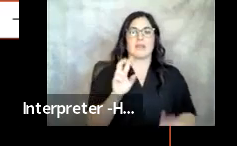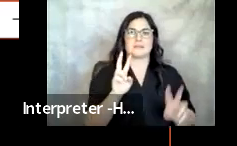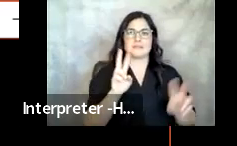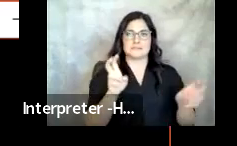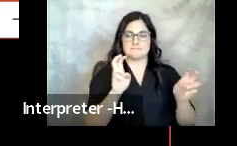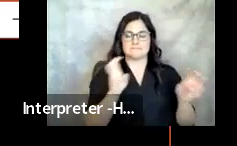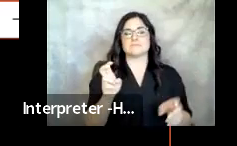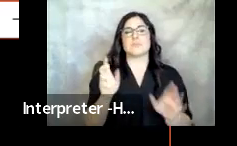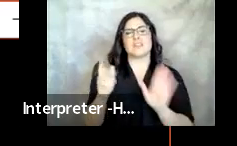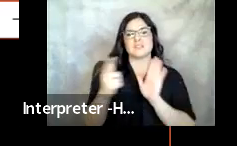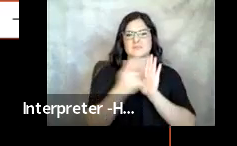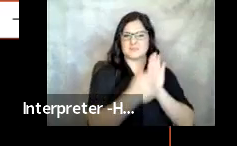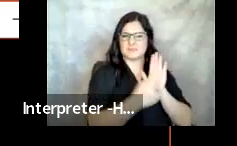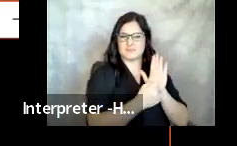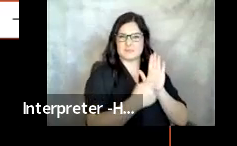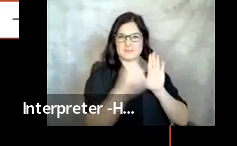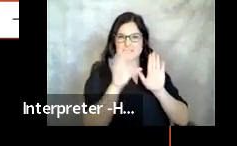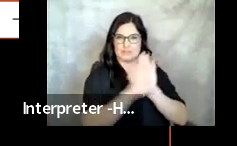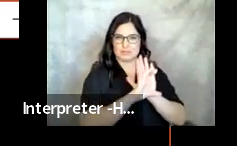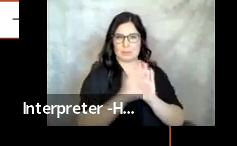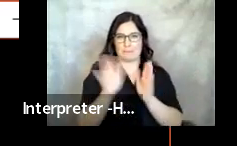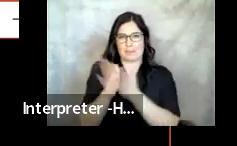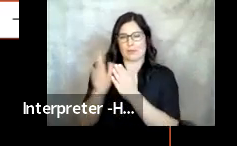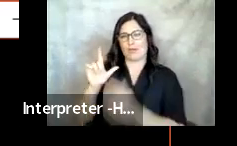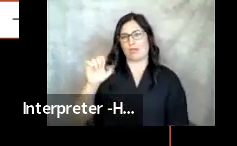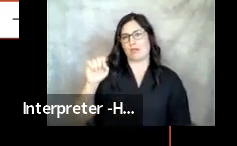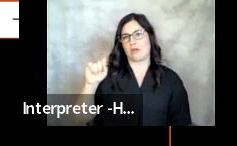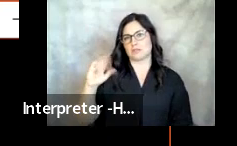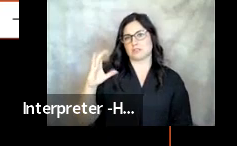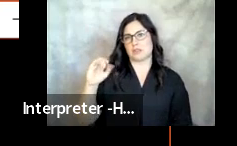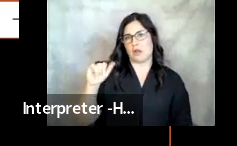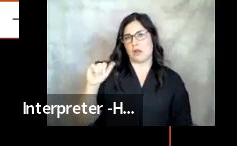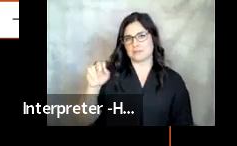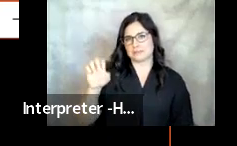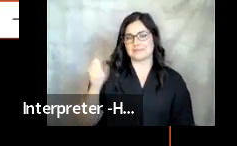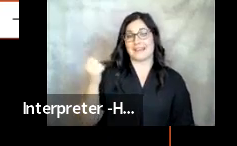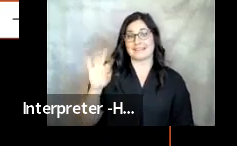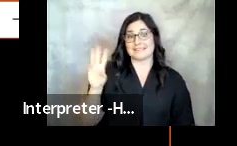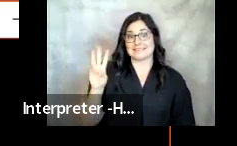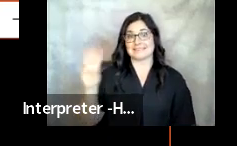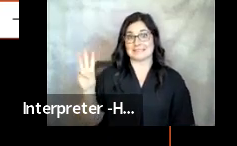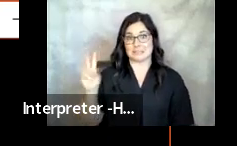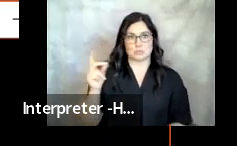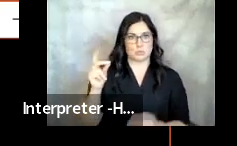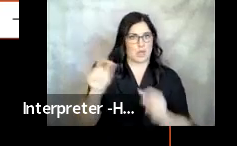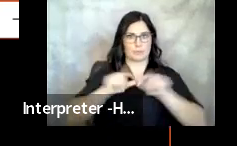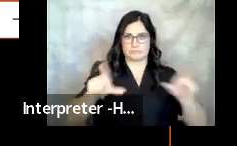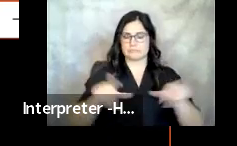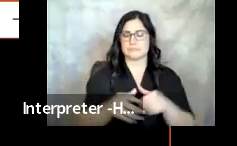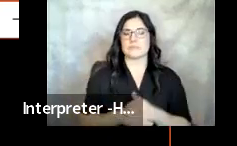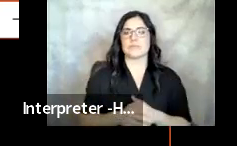cause came out right away 1866. We're going to rewrite. The history.